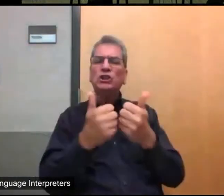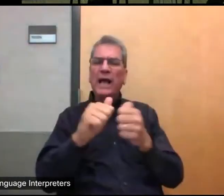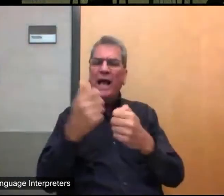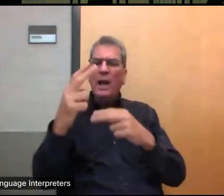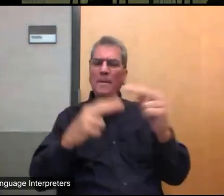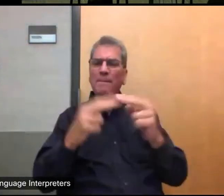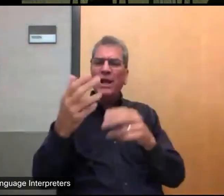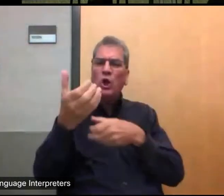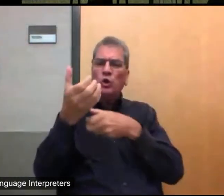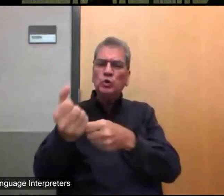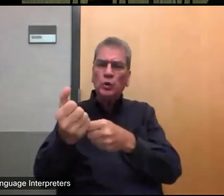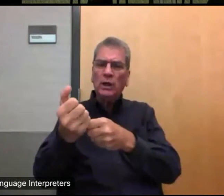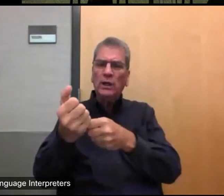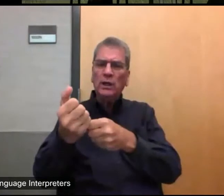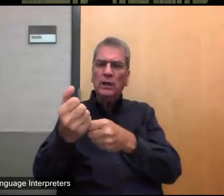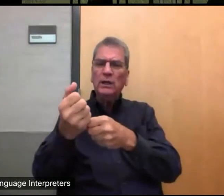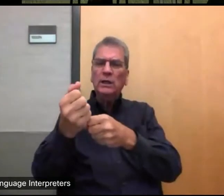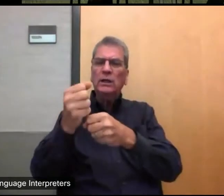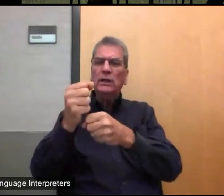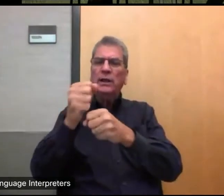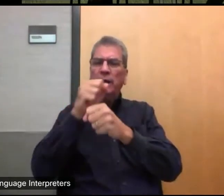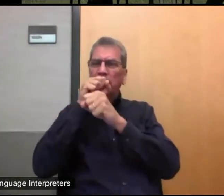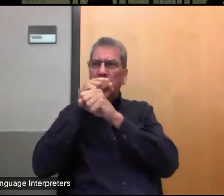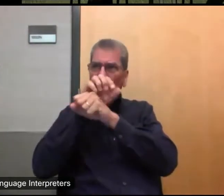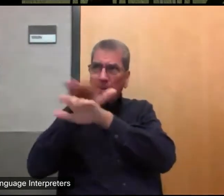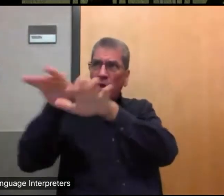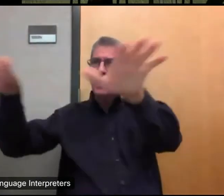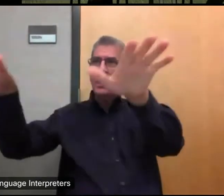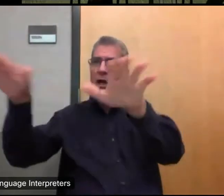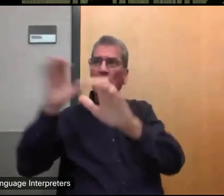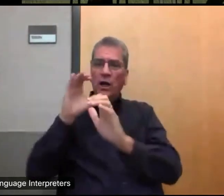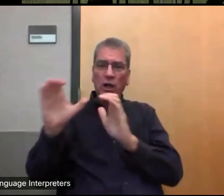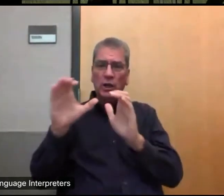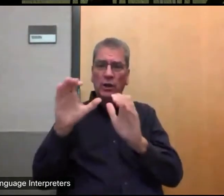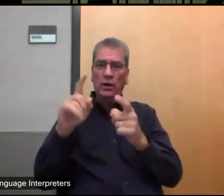those next layers of the megaphone? They're going to be communicating, communicating out